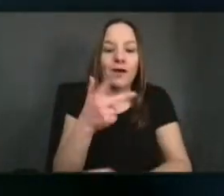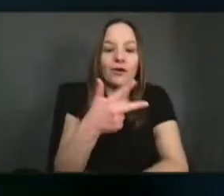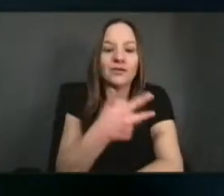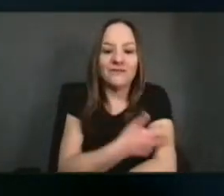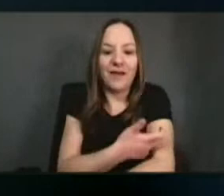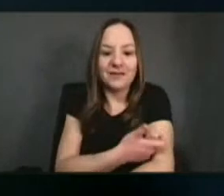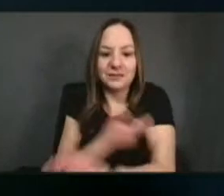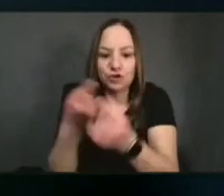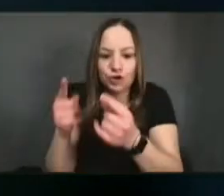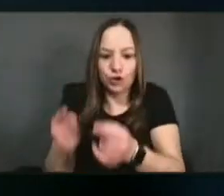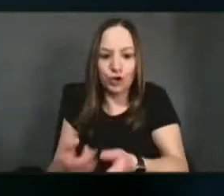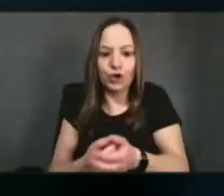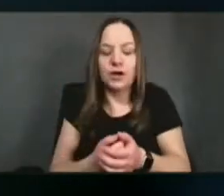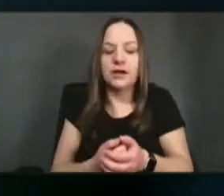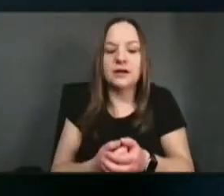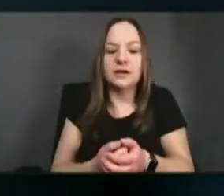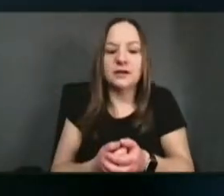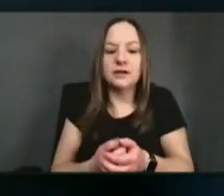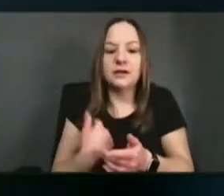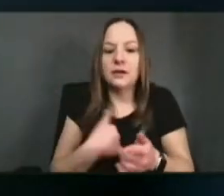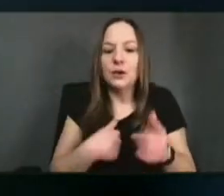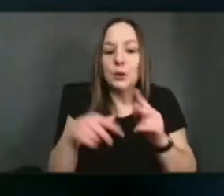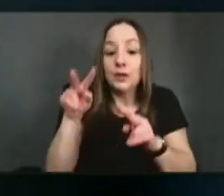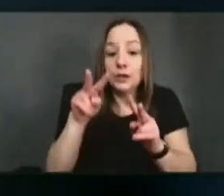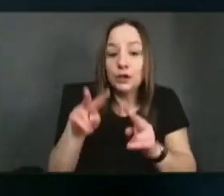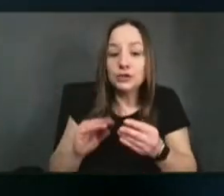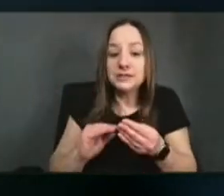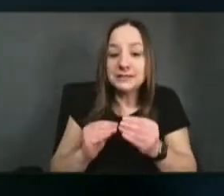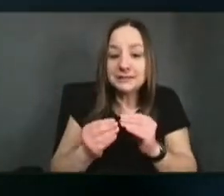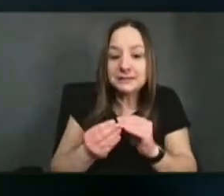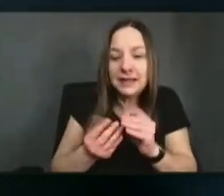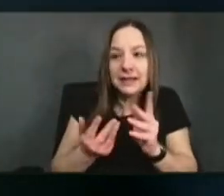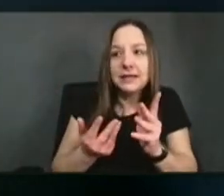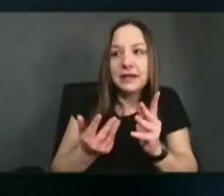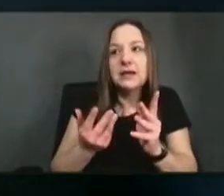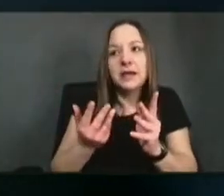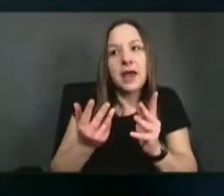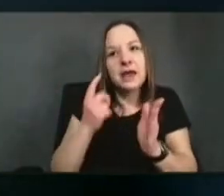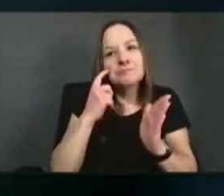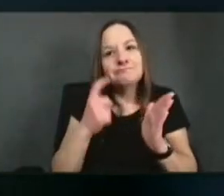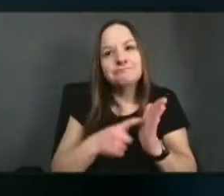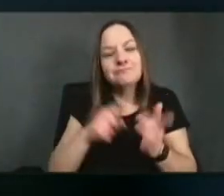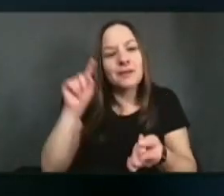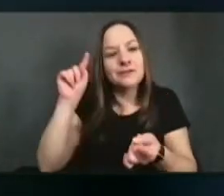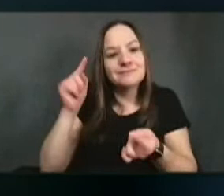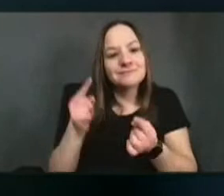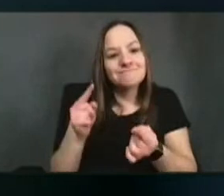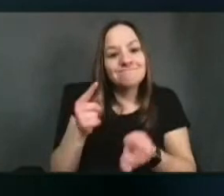gather on where vaccinations are occurring. And this past week we